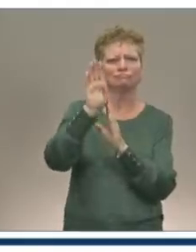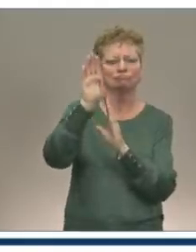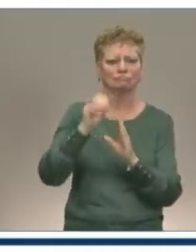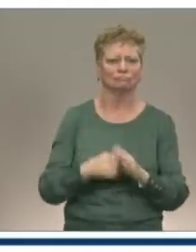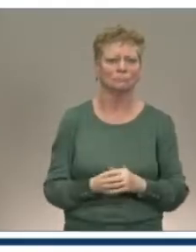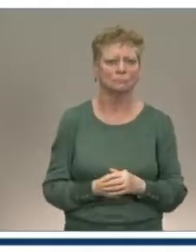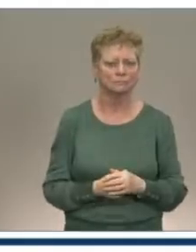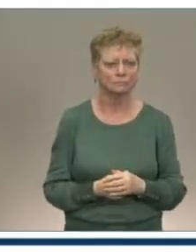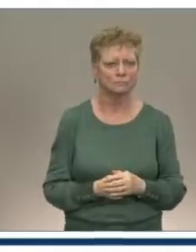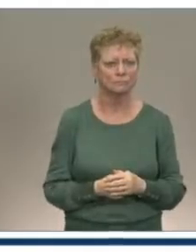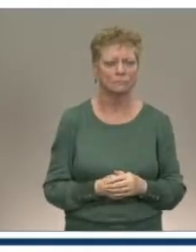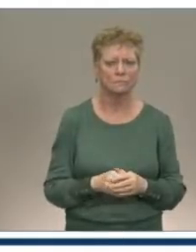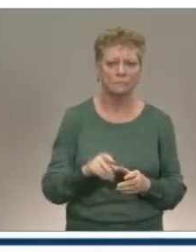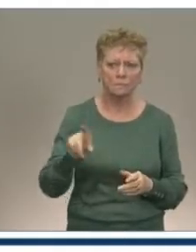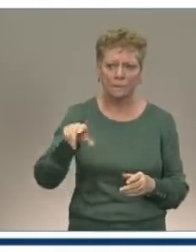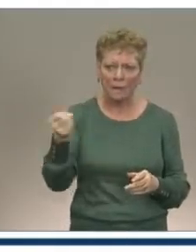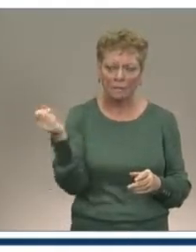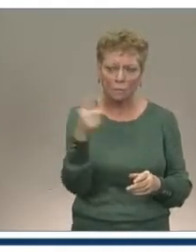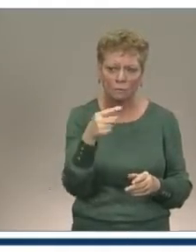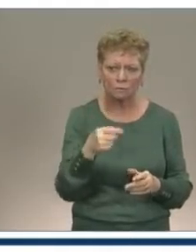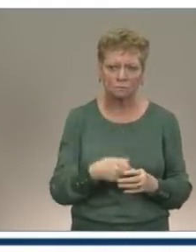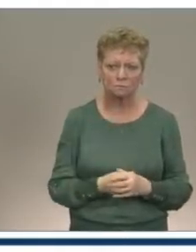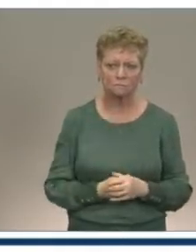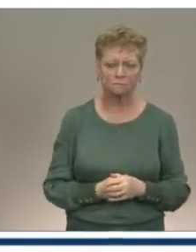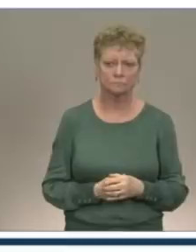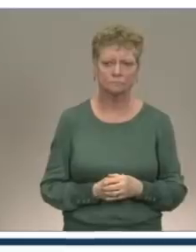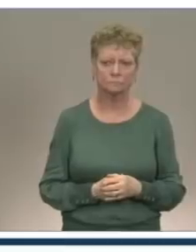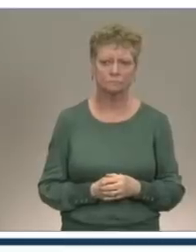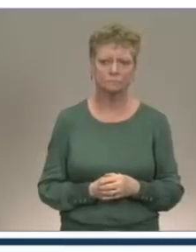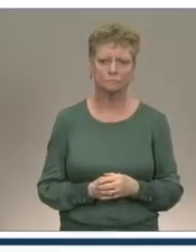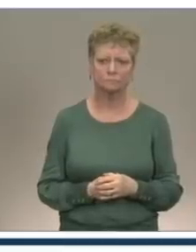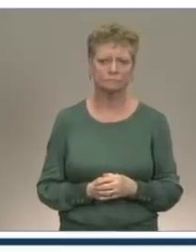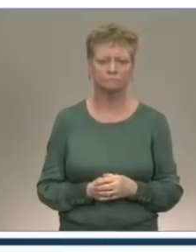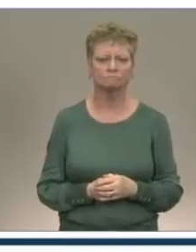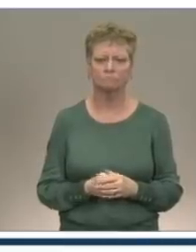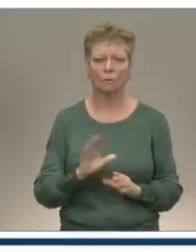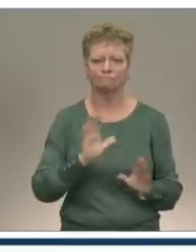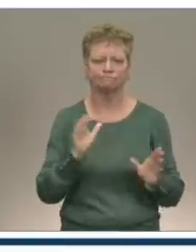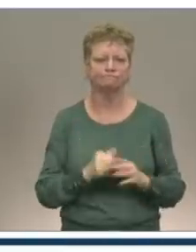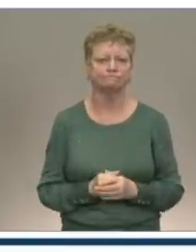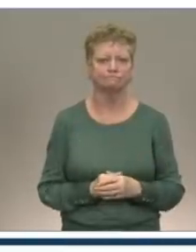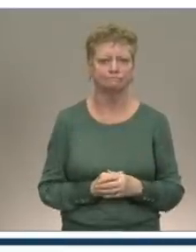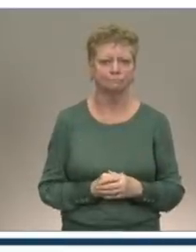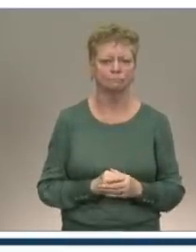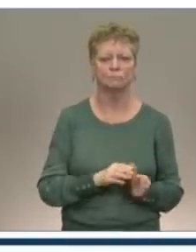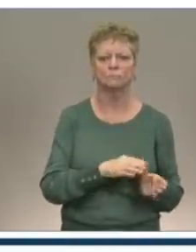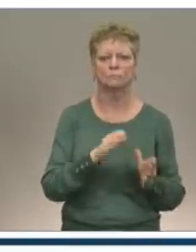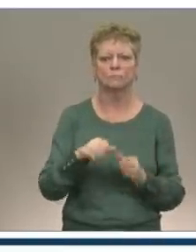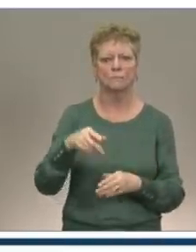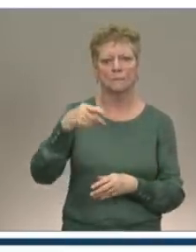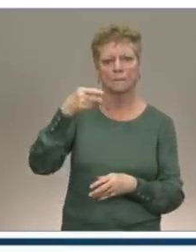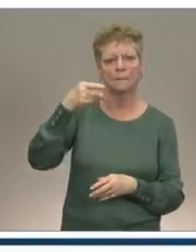john do you have a follow-up question uh no listen moving on to preston mulligan with cbc